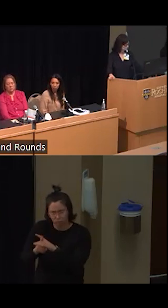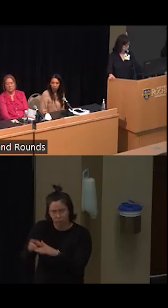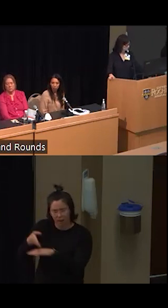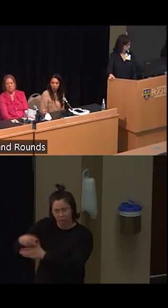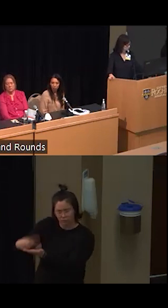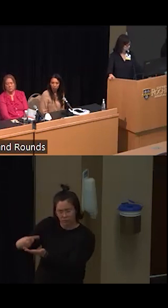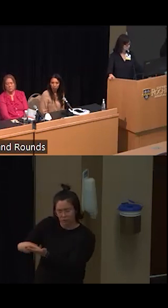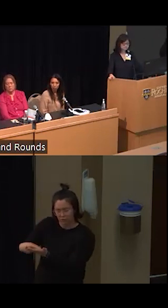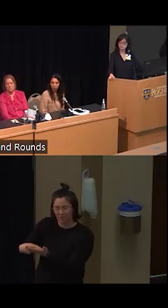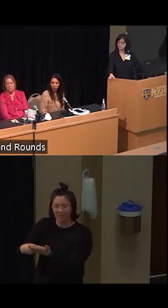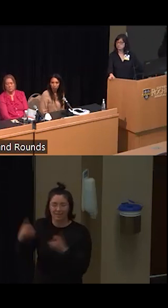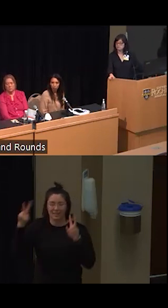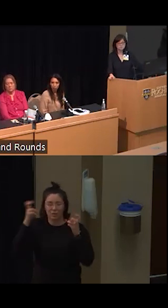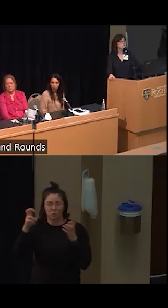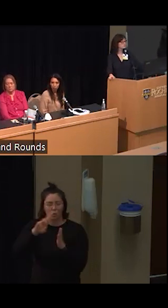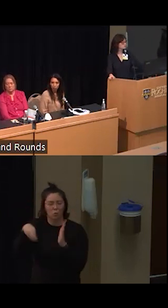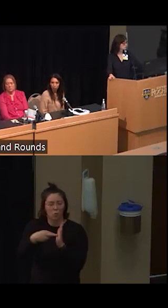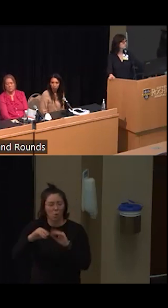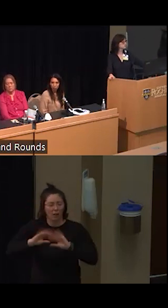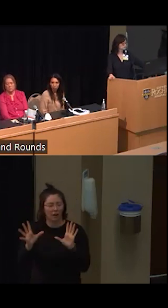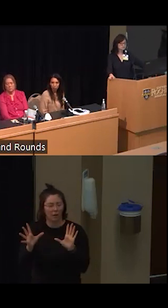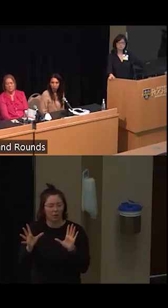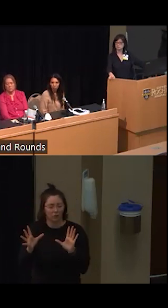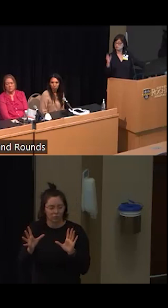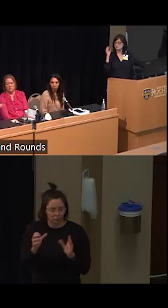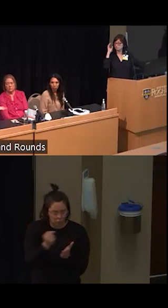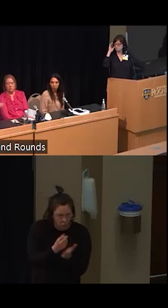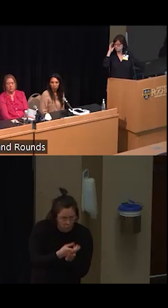the issue of role Clarity and a real lack of what does a social worker do what does